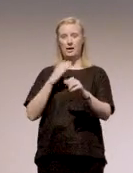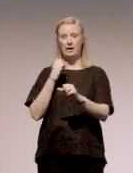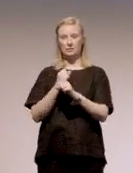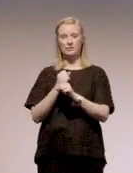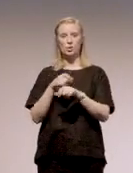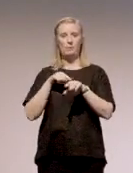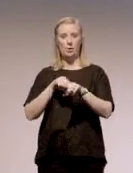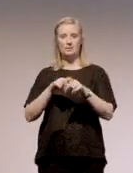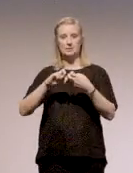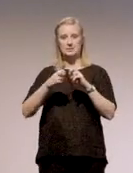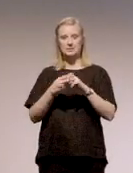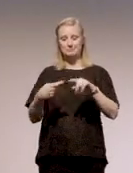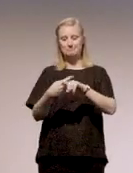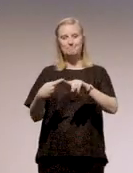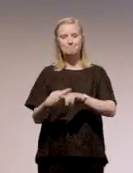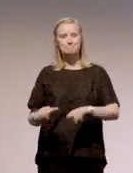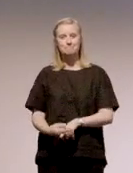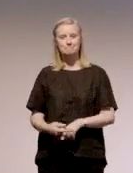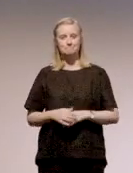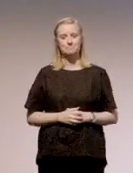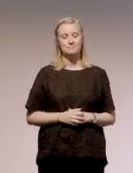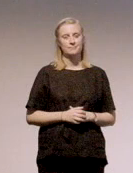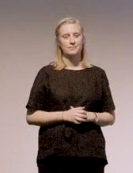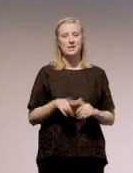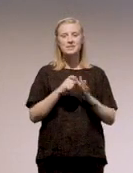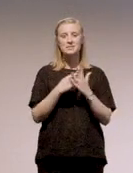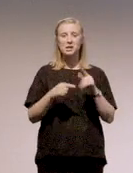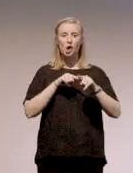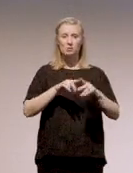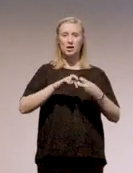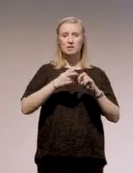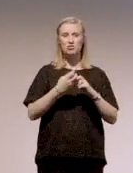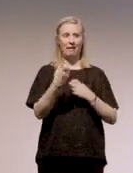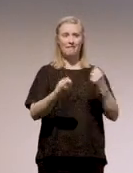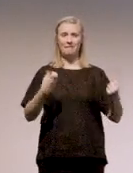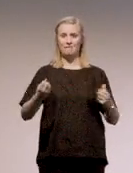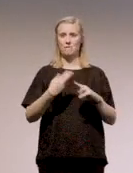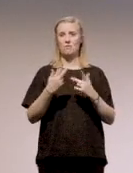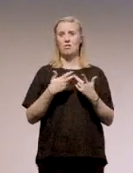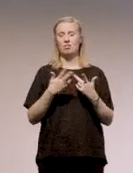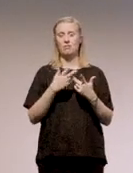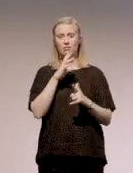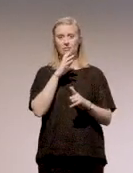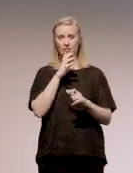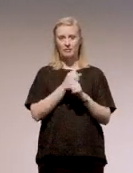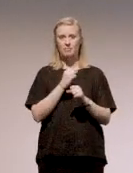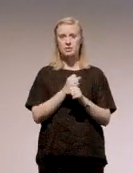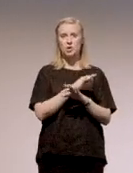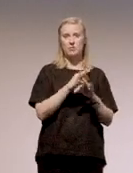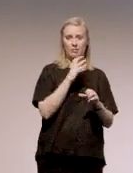Usability and challenges existed with many other government websites. And we know that as a primary source of information where people were